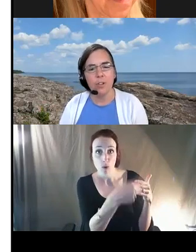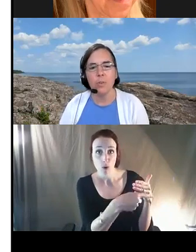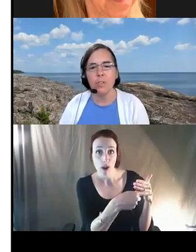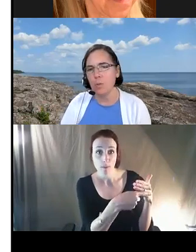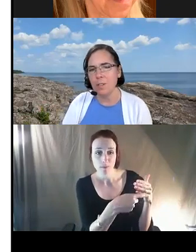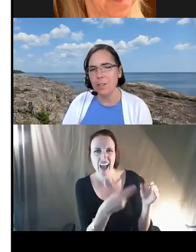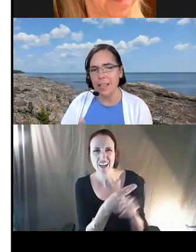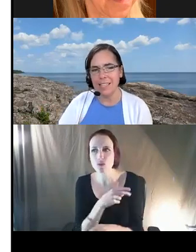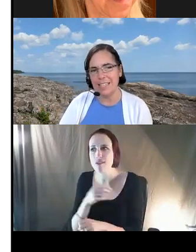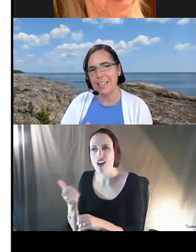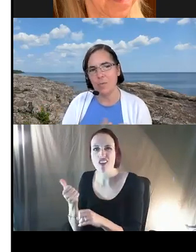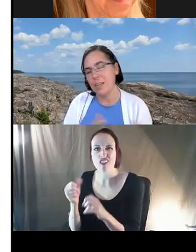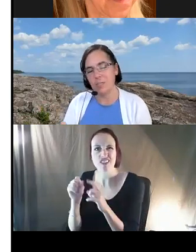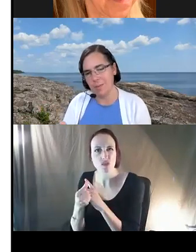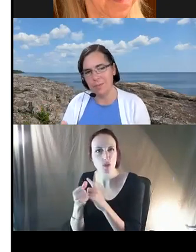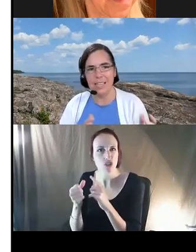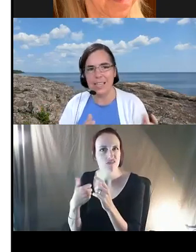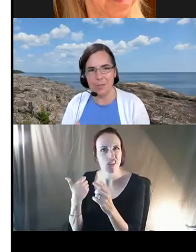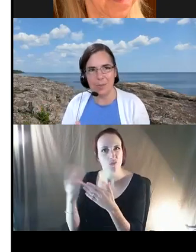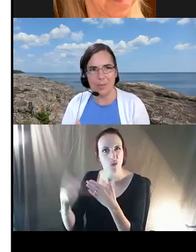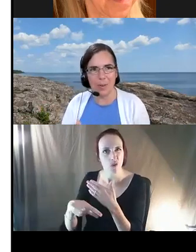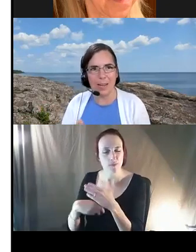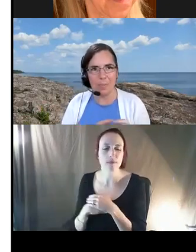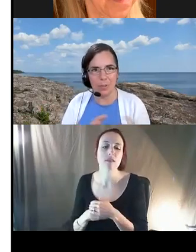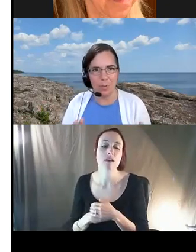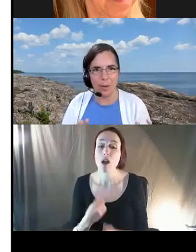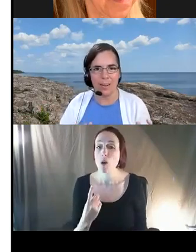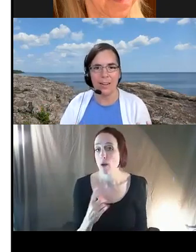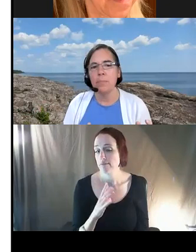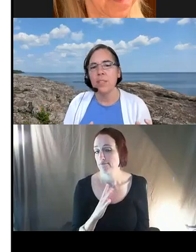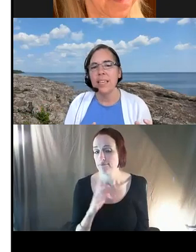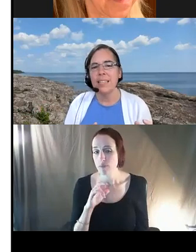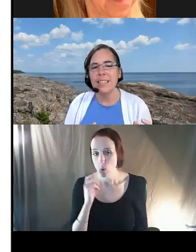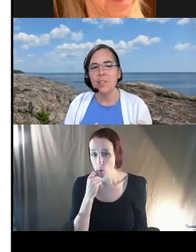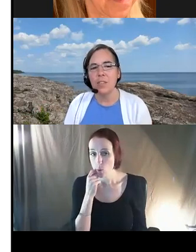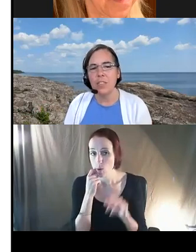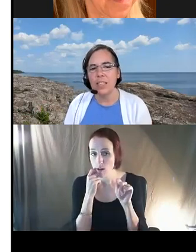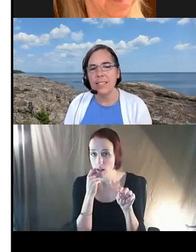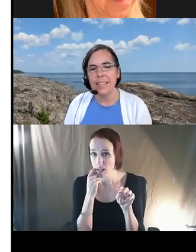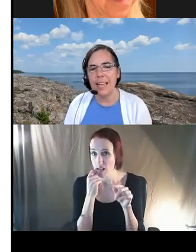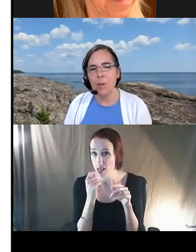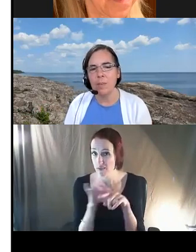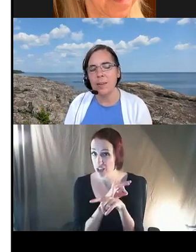The other cool tool -- one of them -- in the read and write toolbar is there are things to help me complete